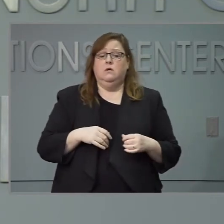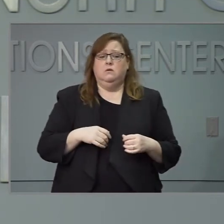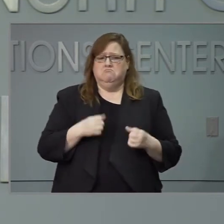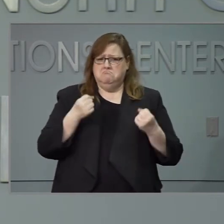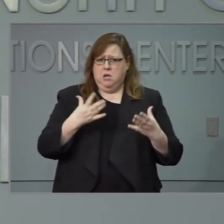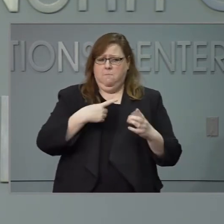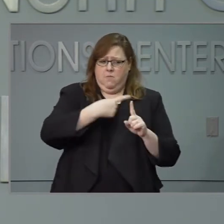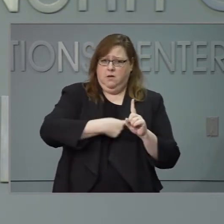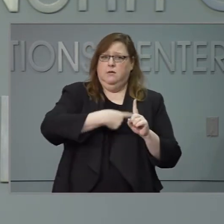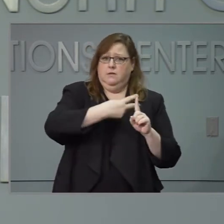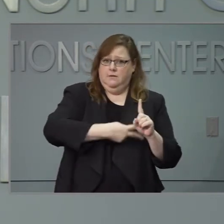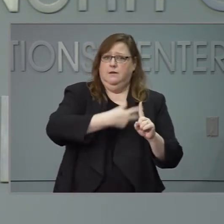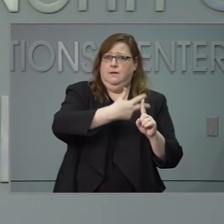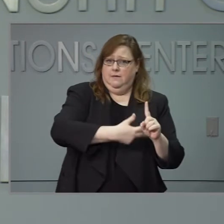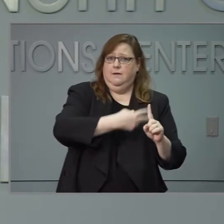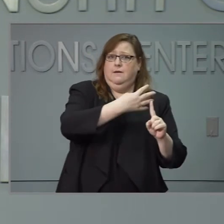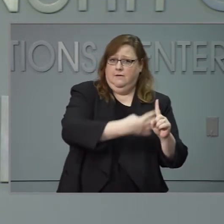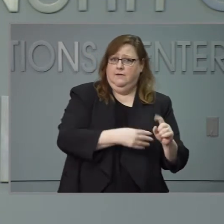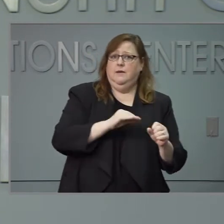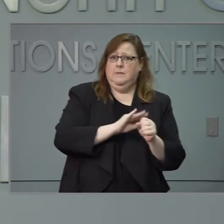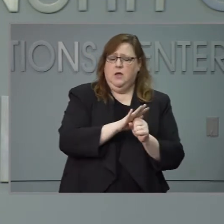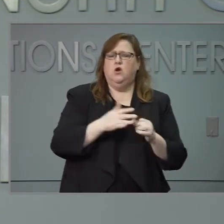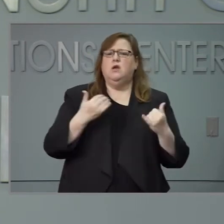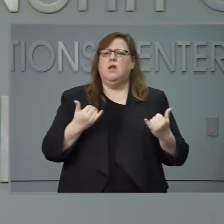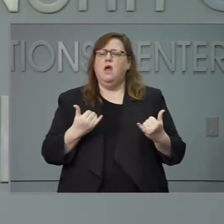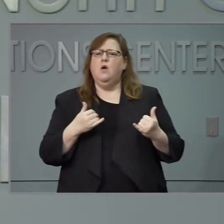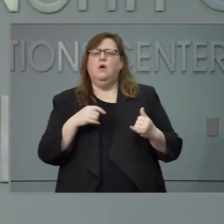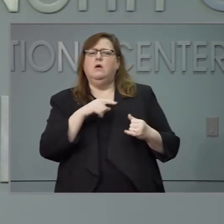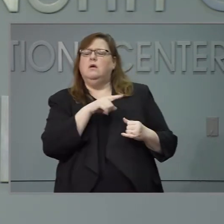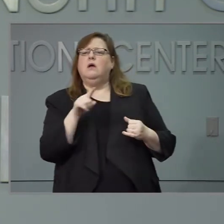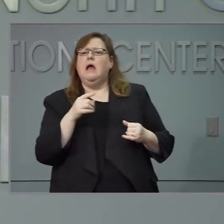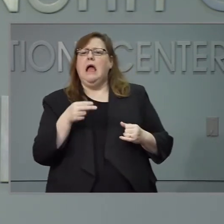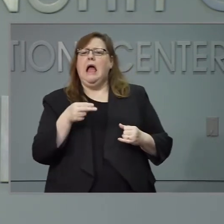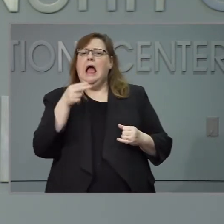NUEVAMENTE, LA LEGISLATURA Y FOREST NO LO HANNAH ACEPTADO.